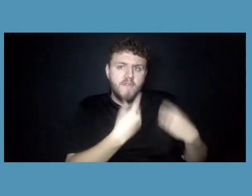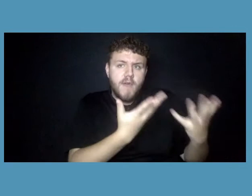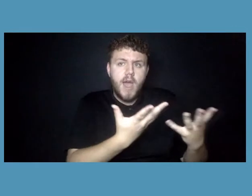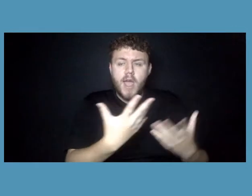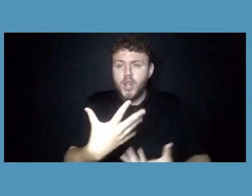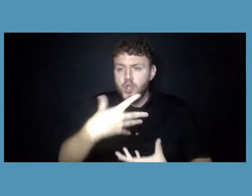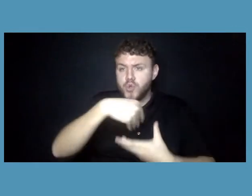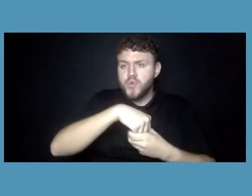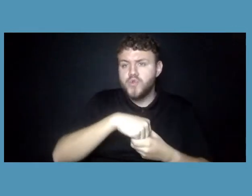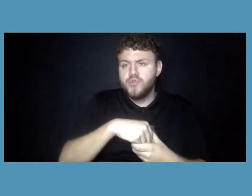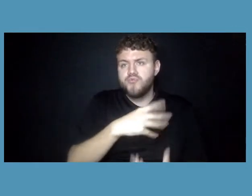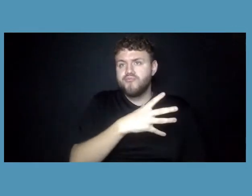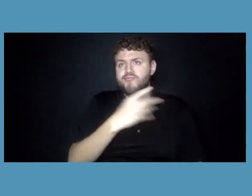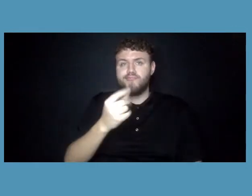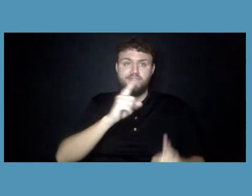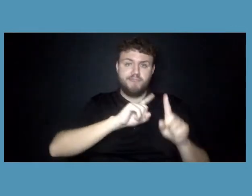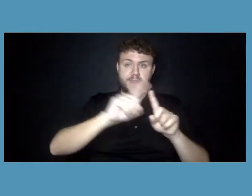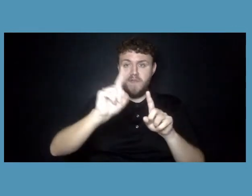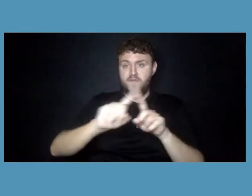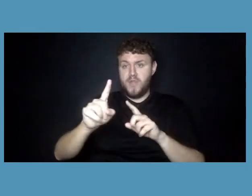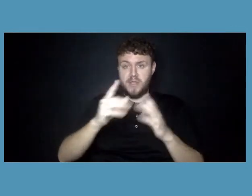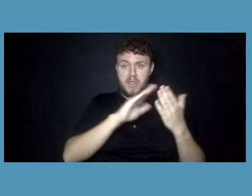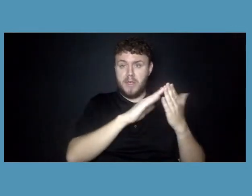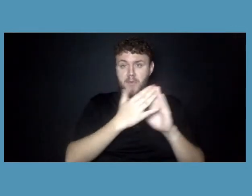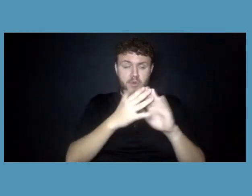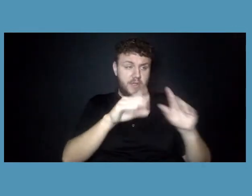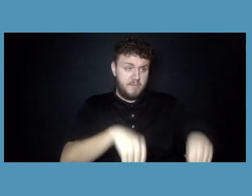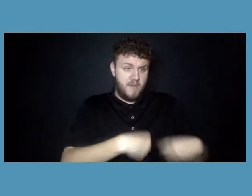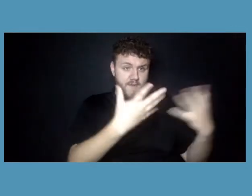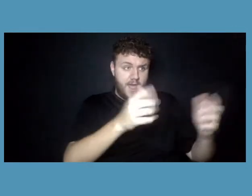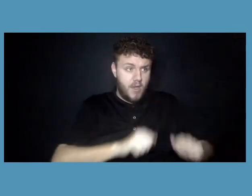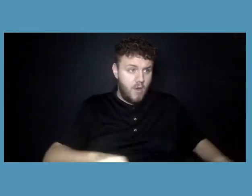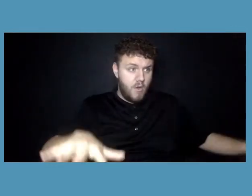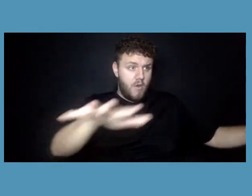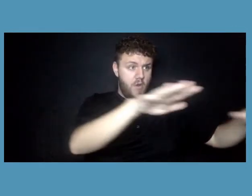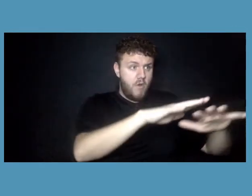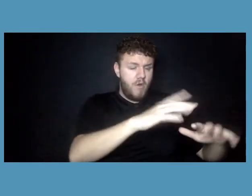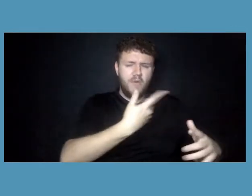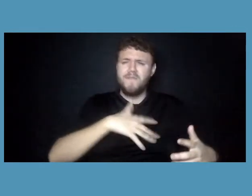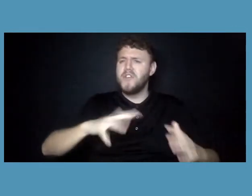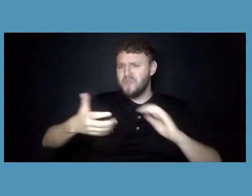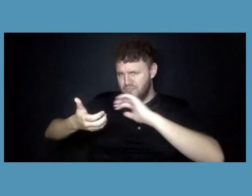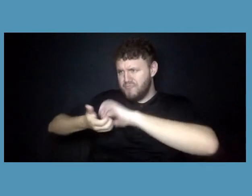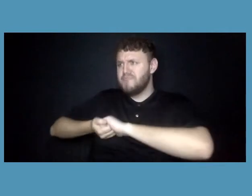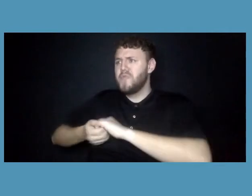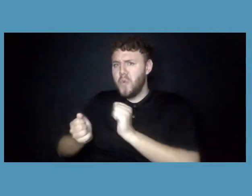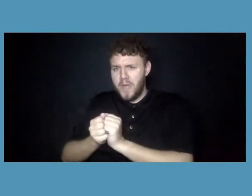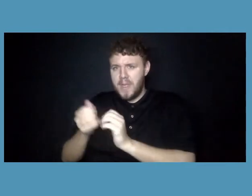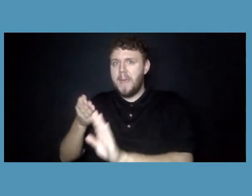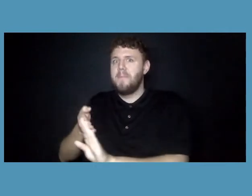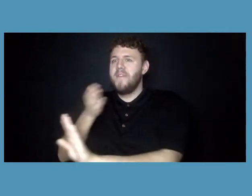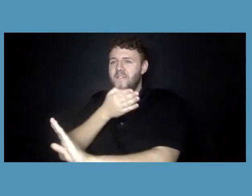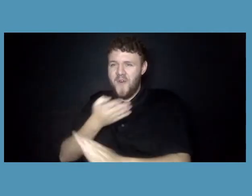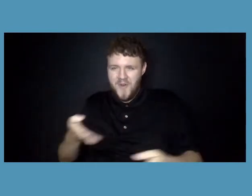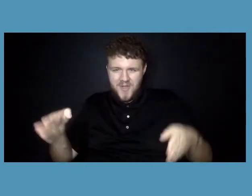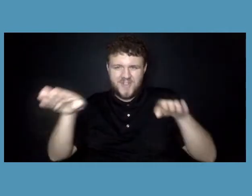to these various communities that we had worked so much with prior to closure. But we did